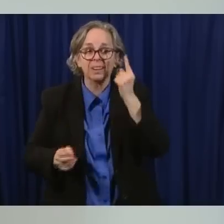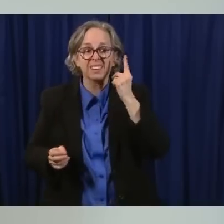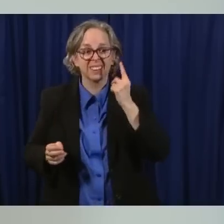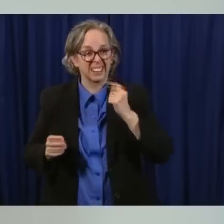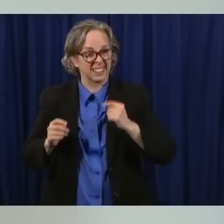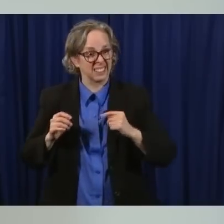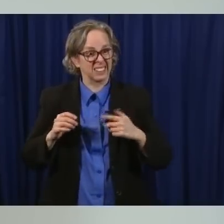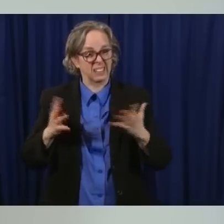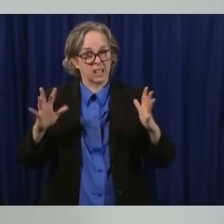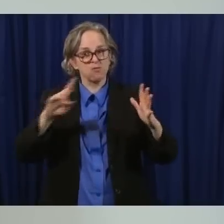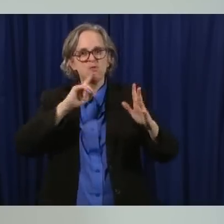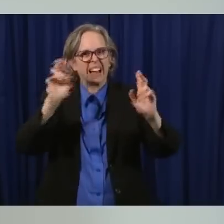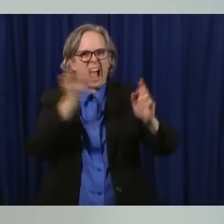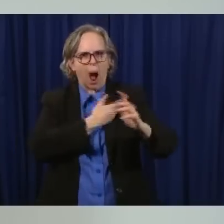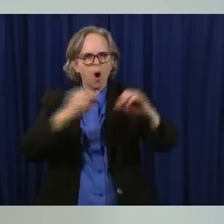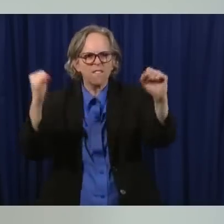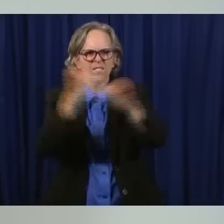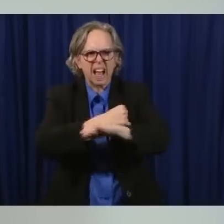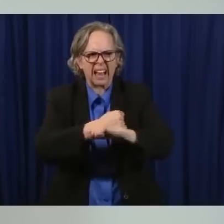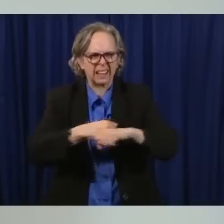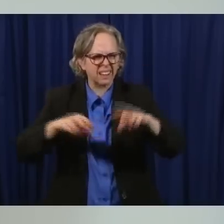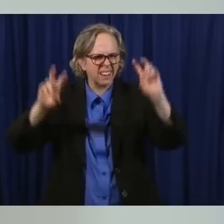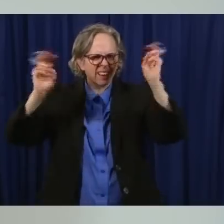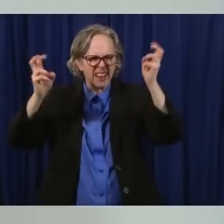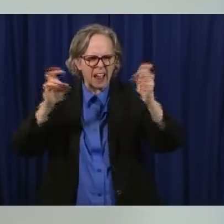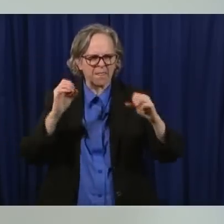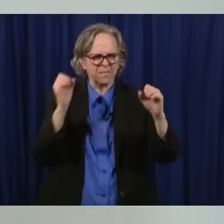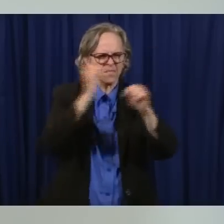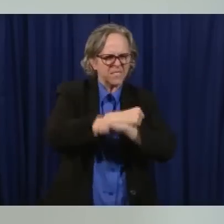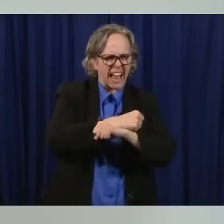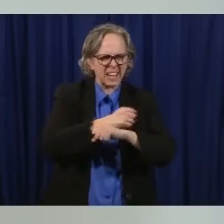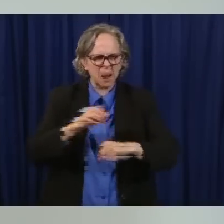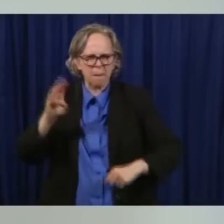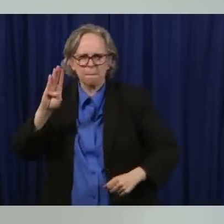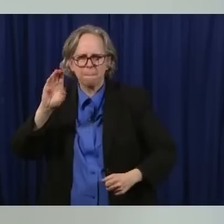BUT OTHERS WILL BE ABLE TO REJOIN THE ECONOMY, AND FIRE UP THE ECONOMIC ENGINE THAT WILL